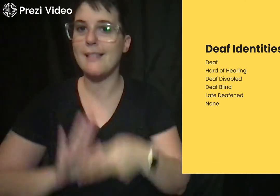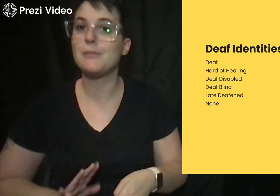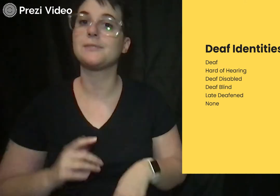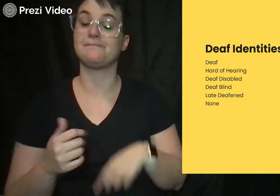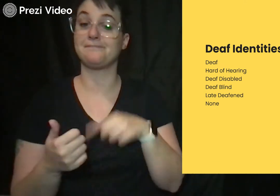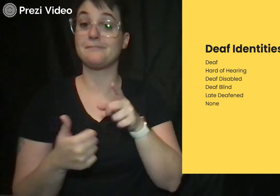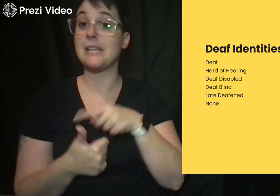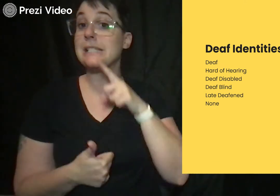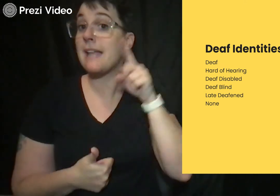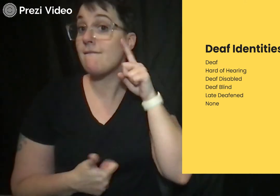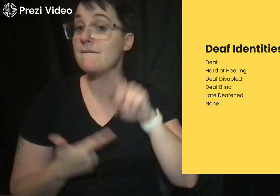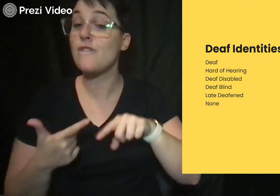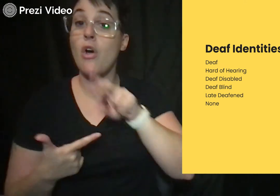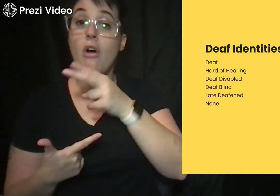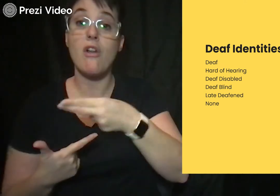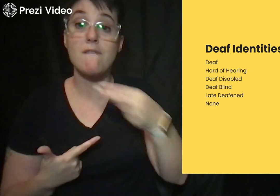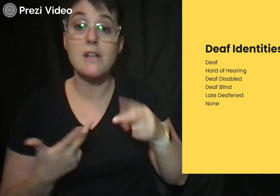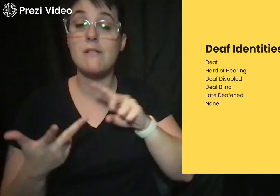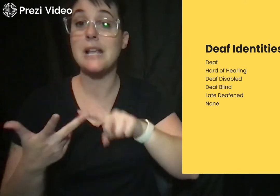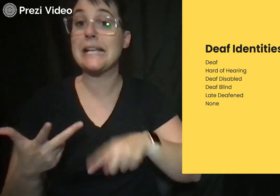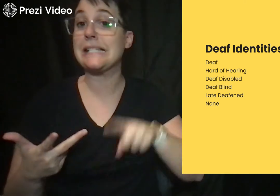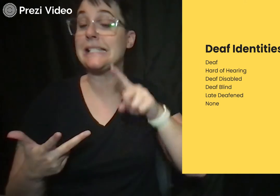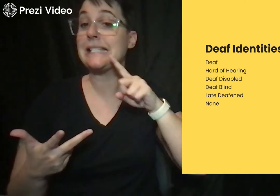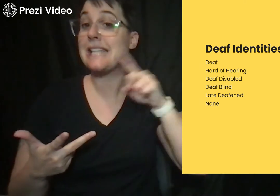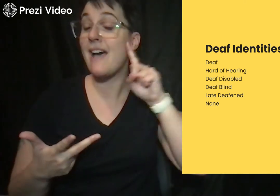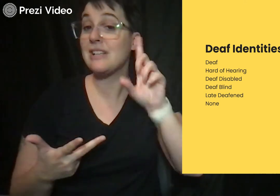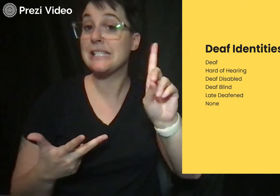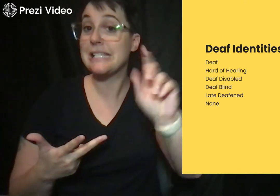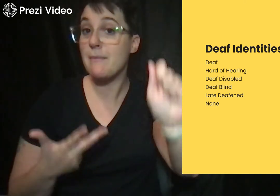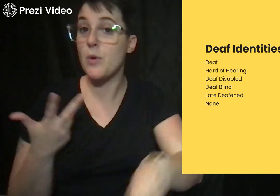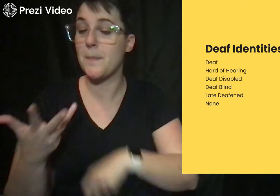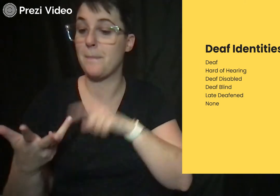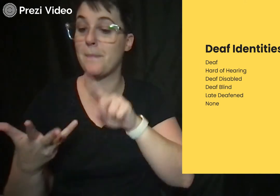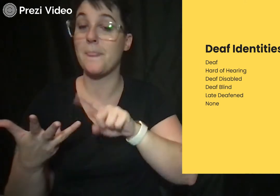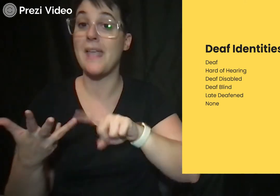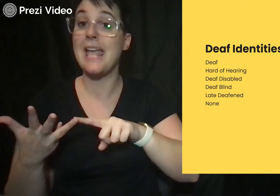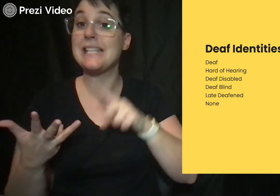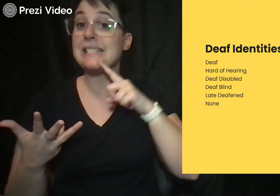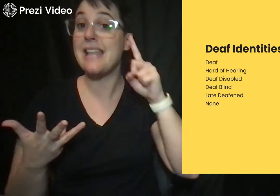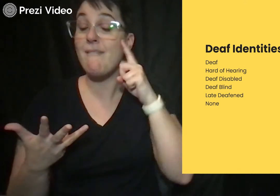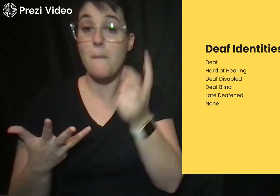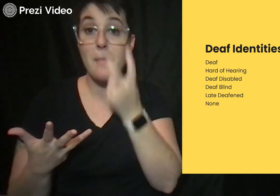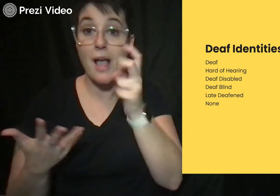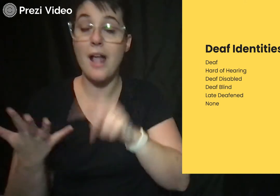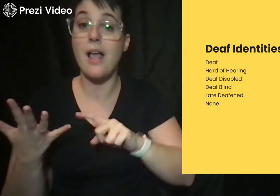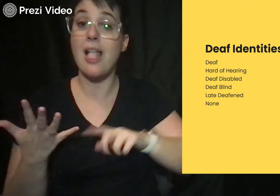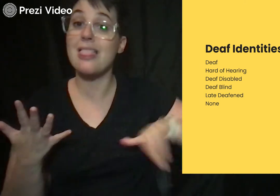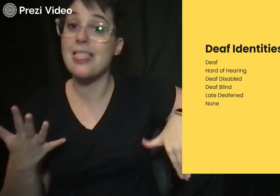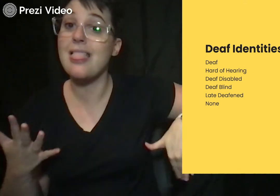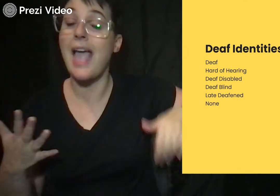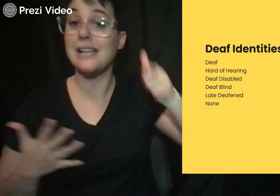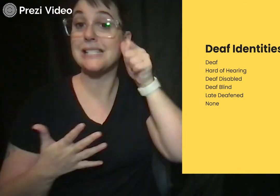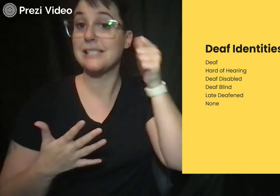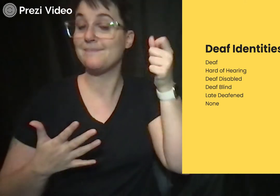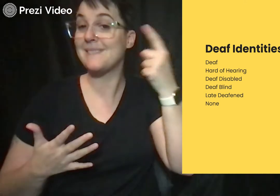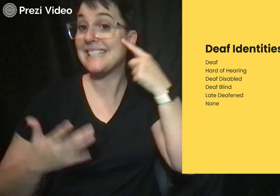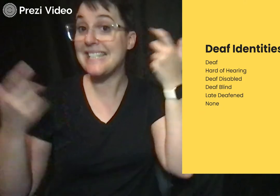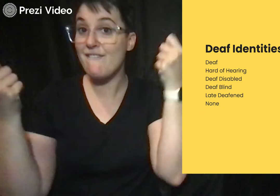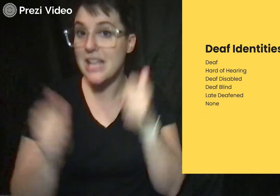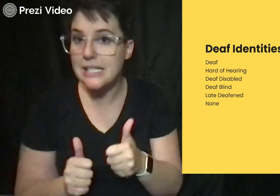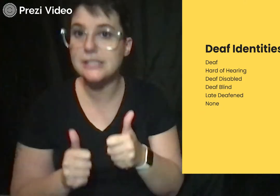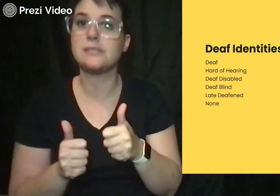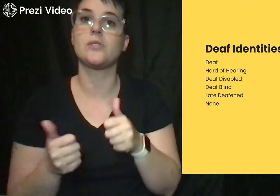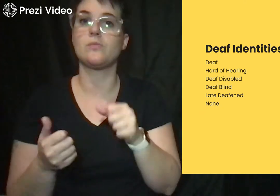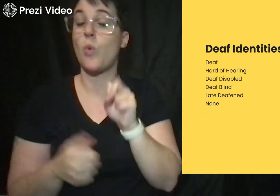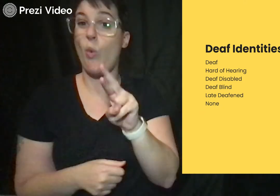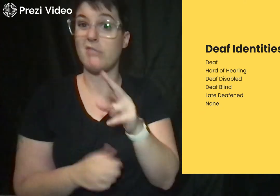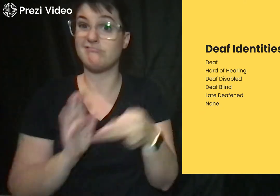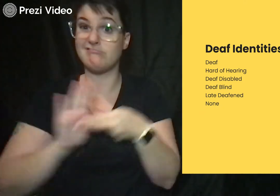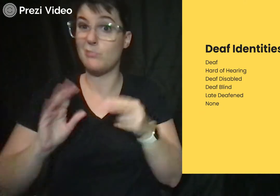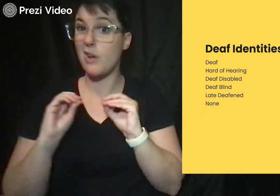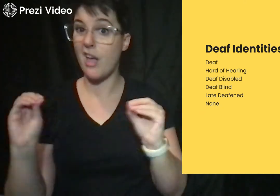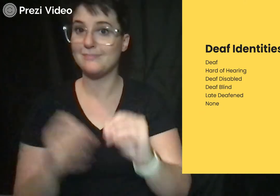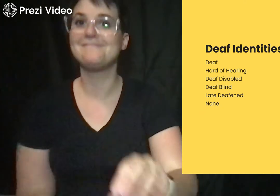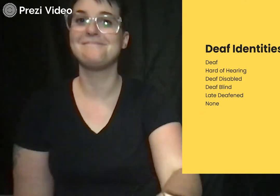Deaf, Hard of Hearing, Deaf Disabled, Deaf Blind, Late Deafened, or choosing no label at all